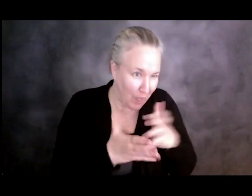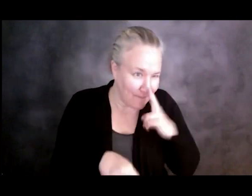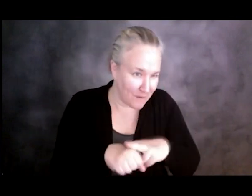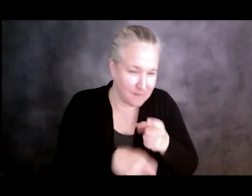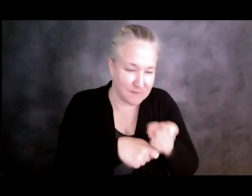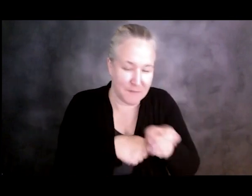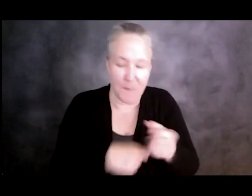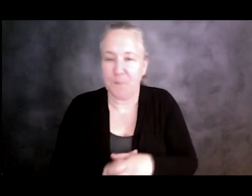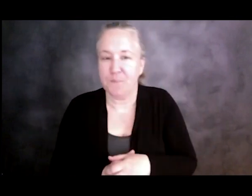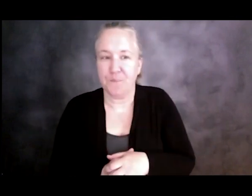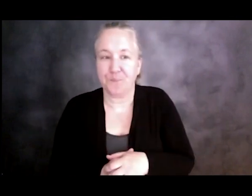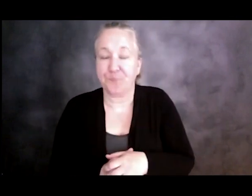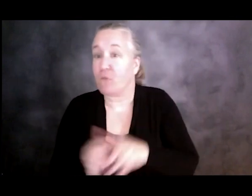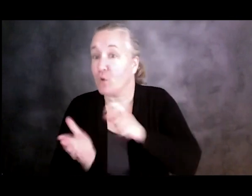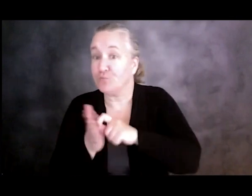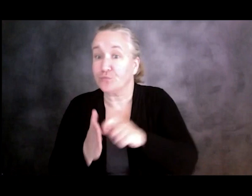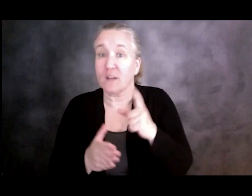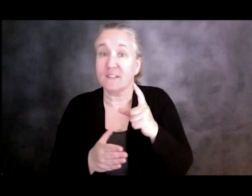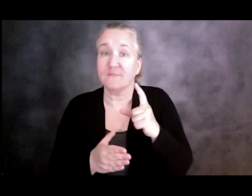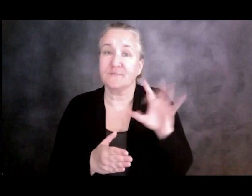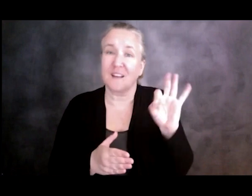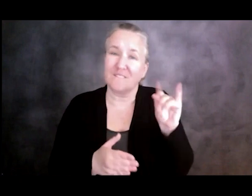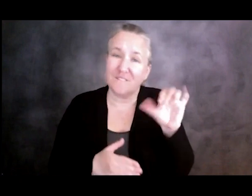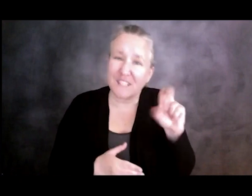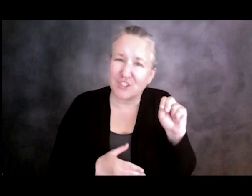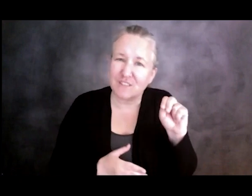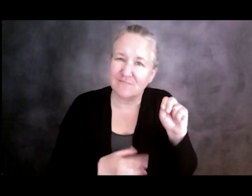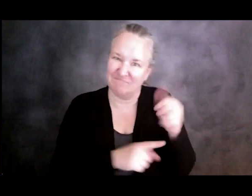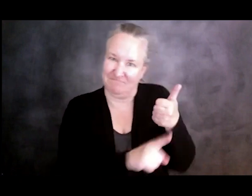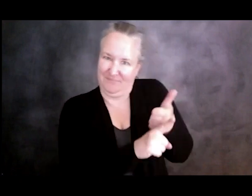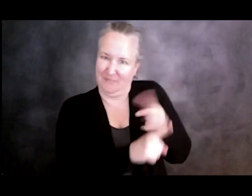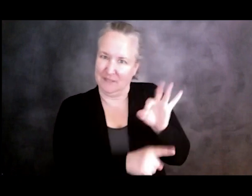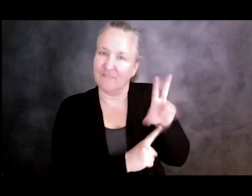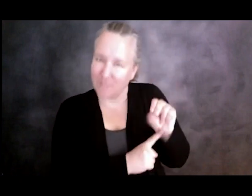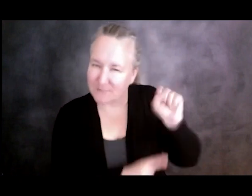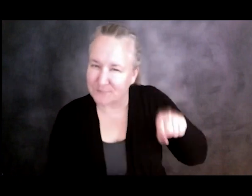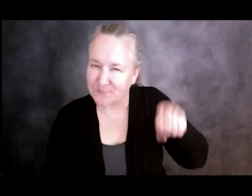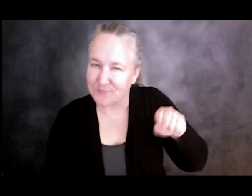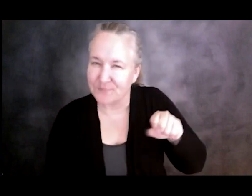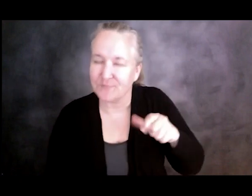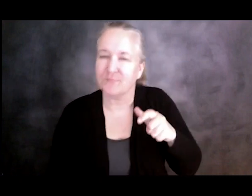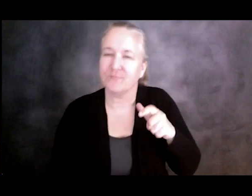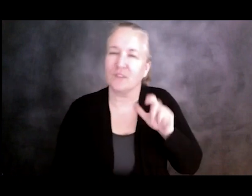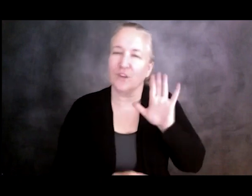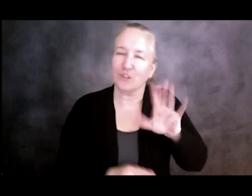But fiction writing-- but fiction is fun. And I think even your responses, thinking